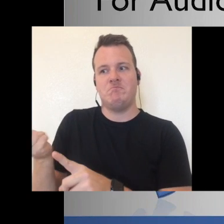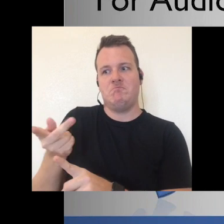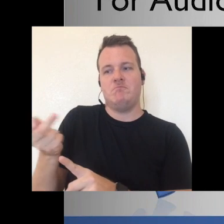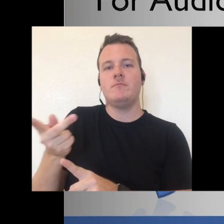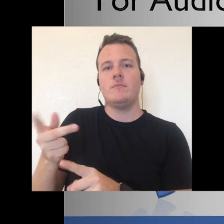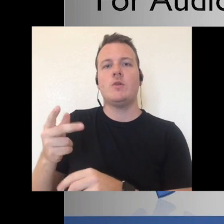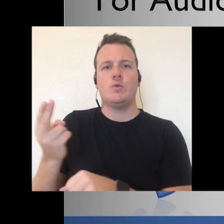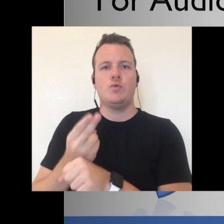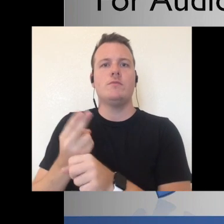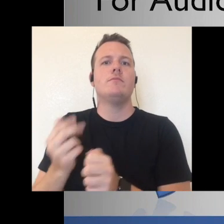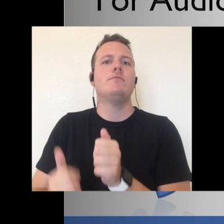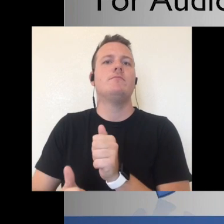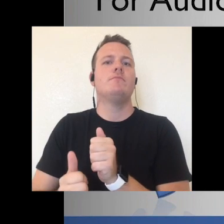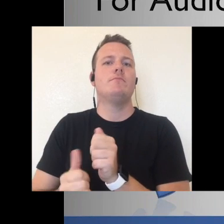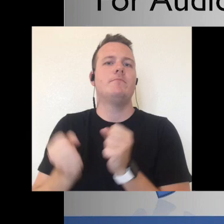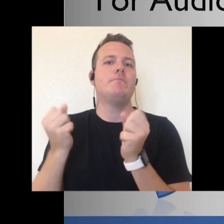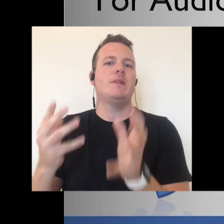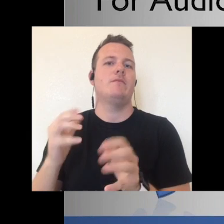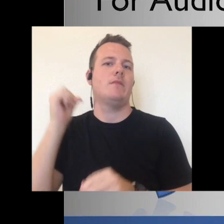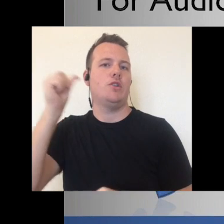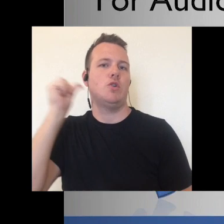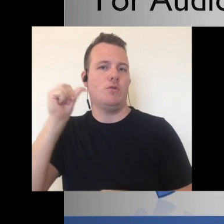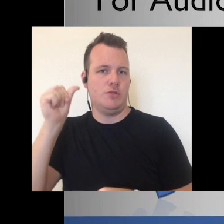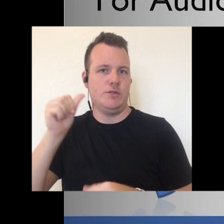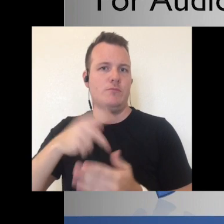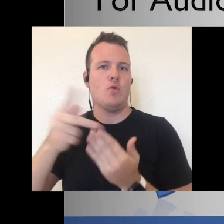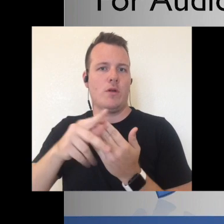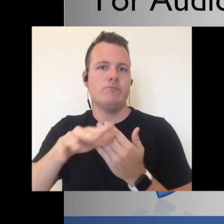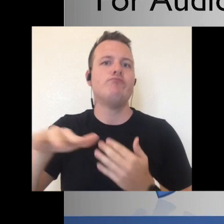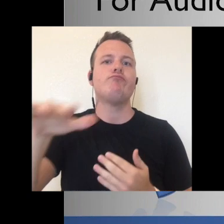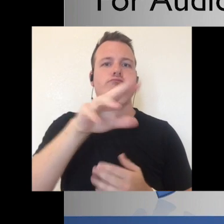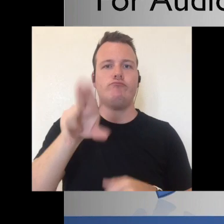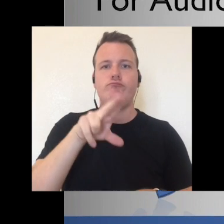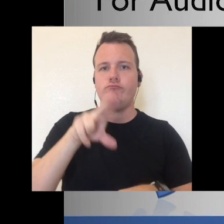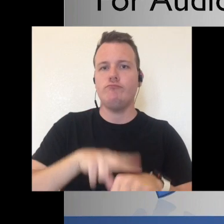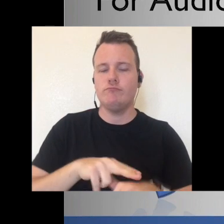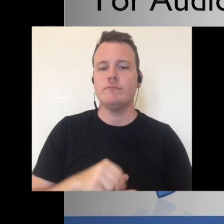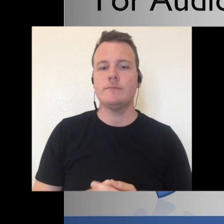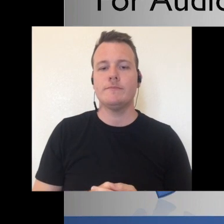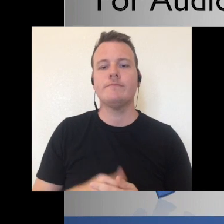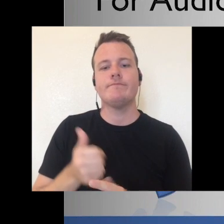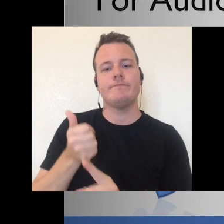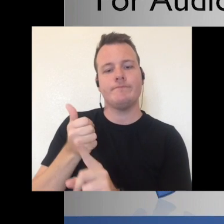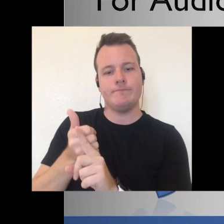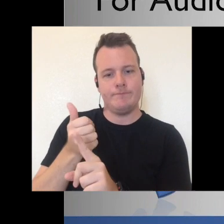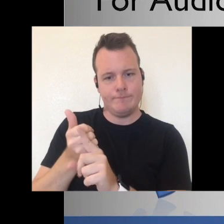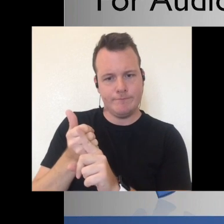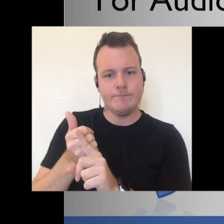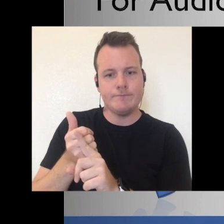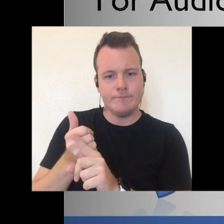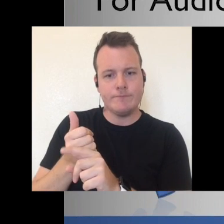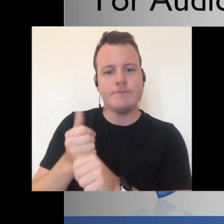audiology training programs. At his firm, Robert Trainor Audiology LLC, he offers